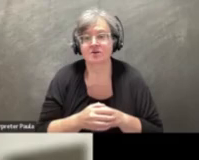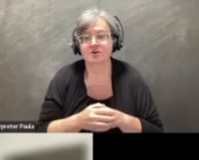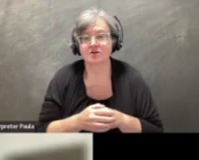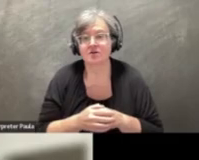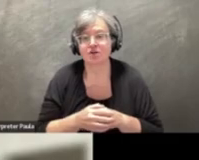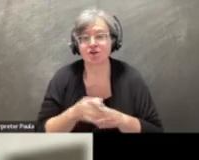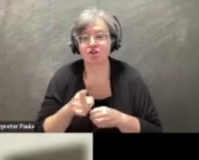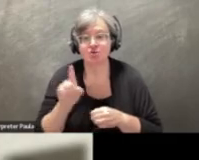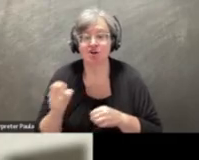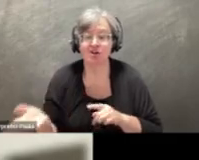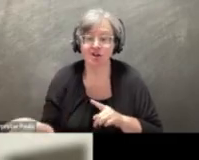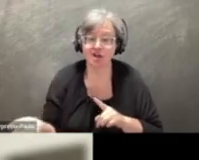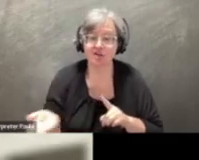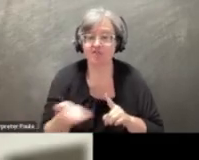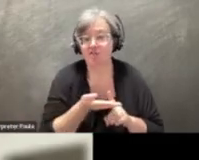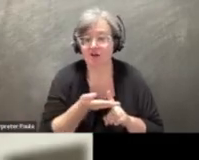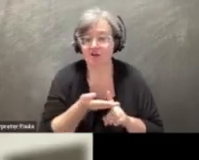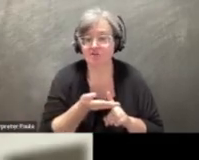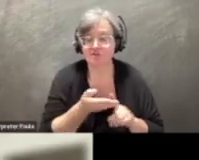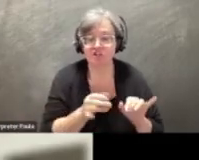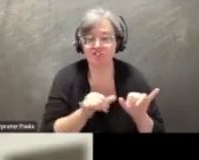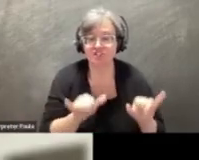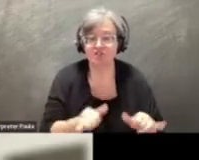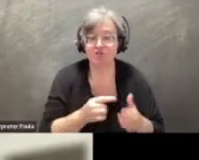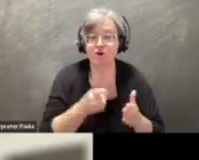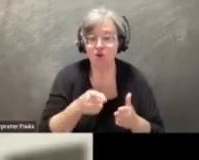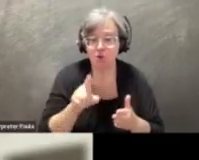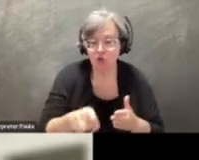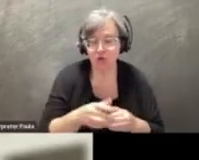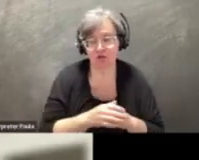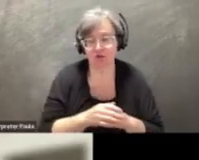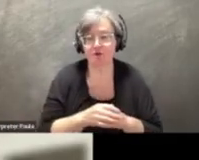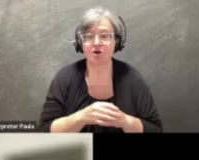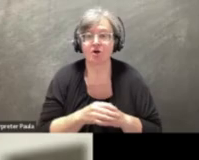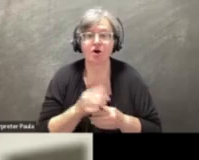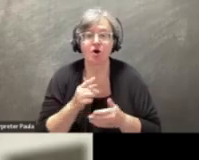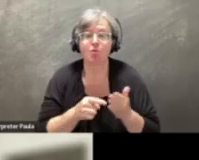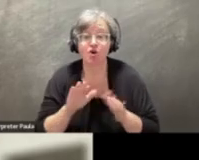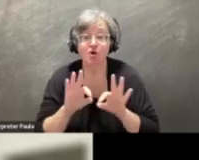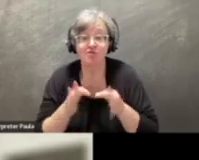convince them of what you need or what your loved one needs or